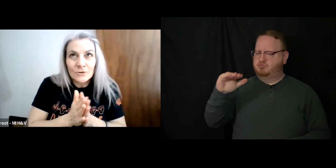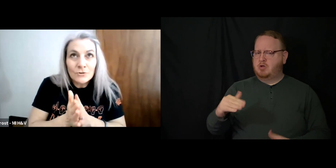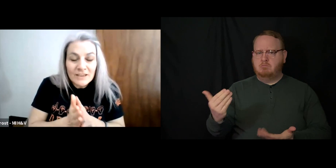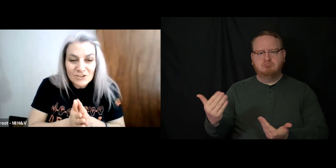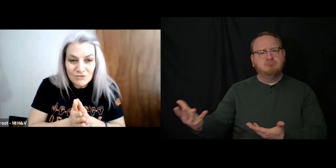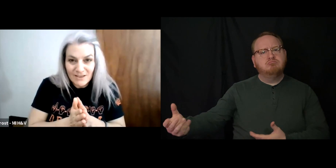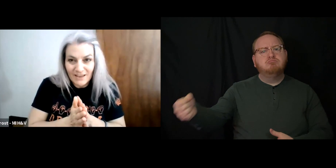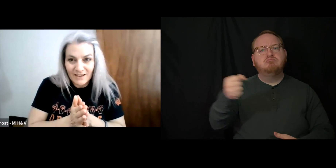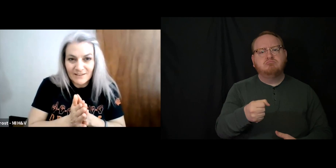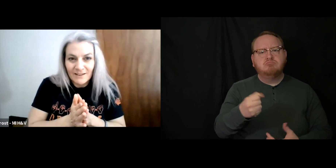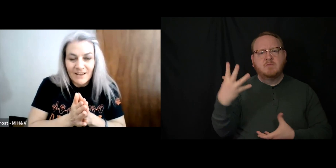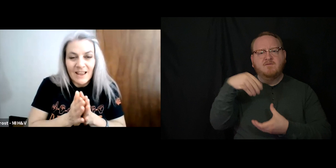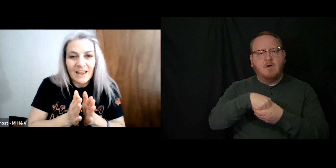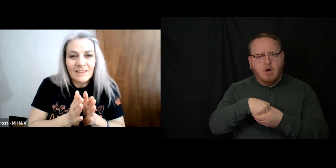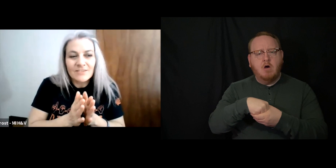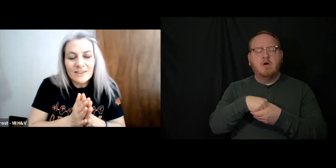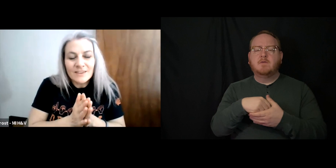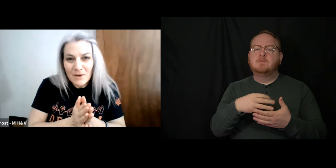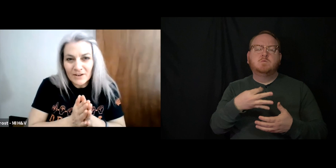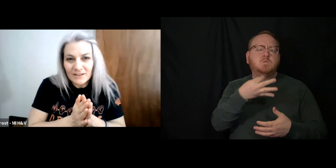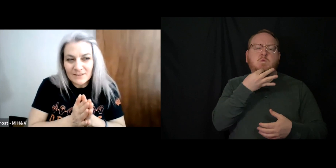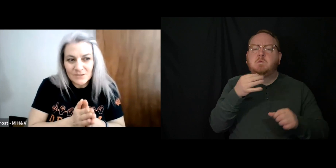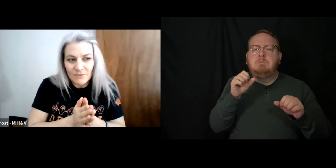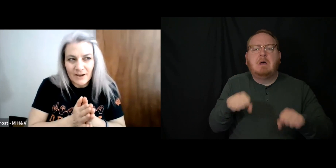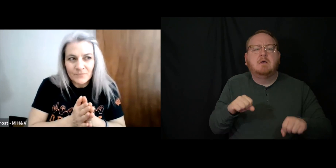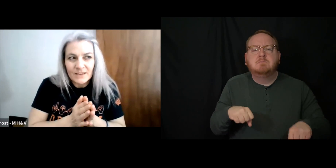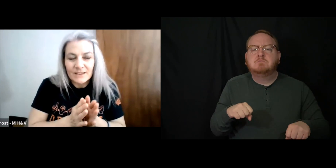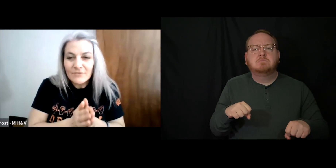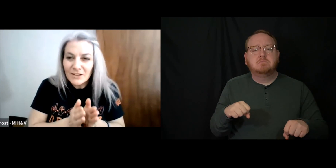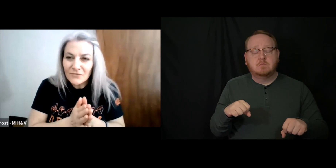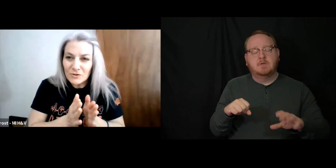early as you can. And think about it this way. Even if you